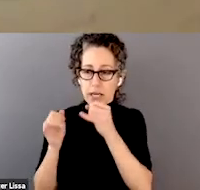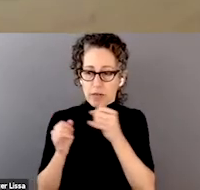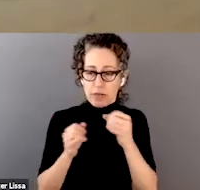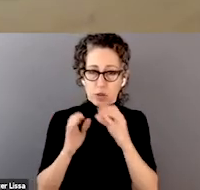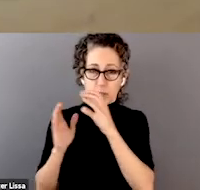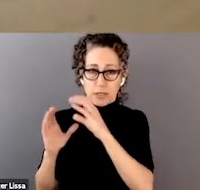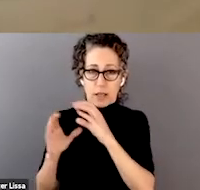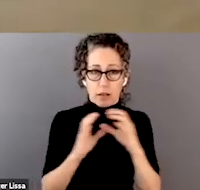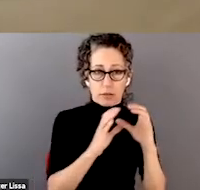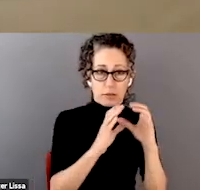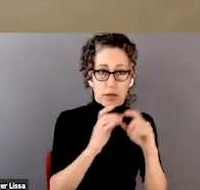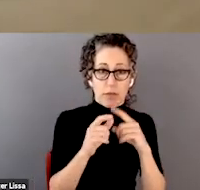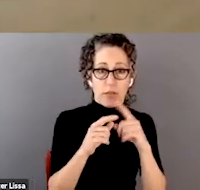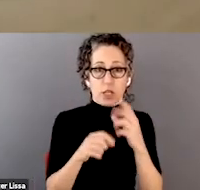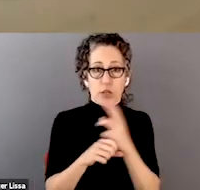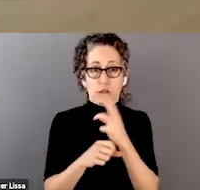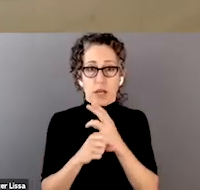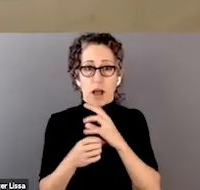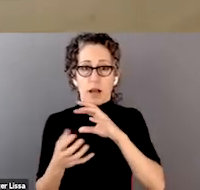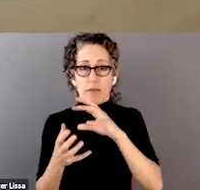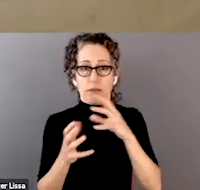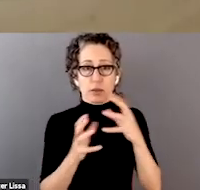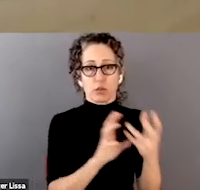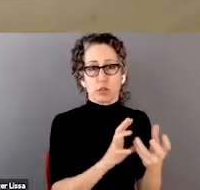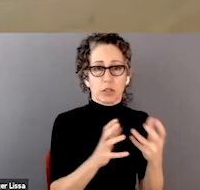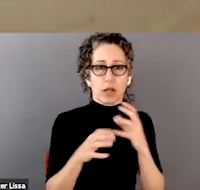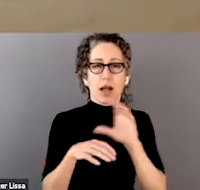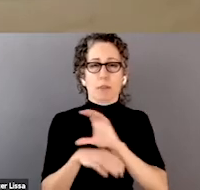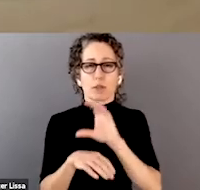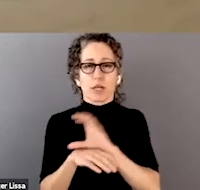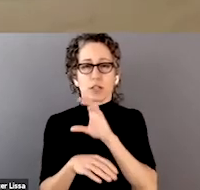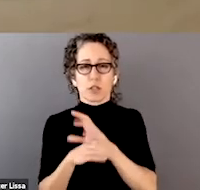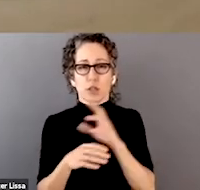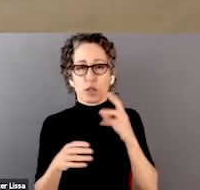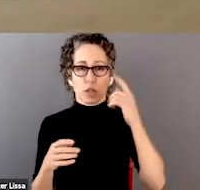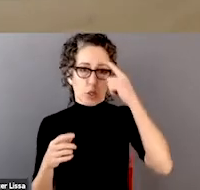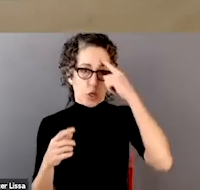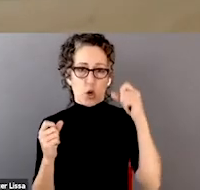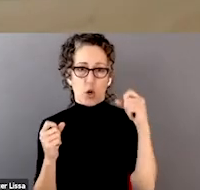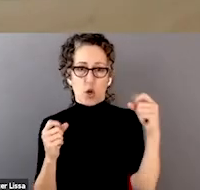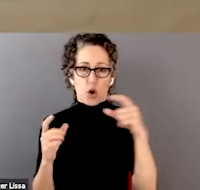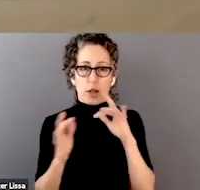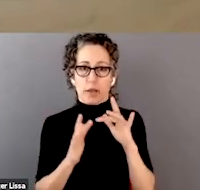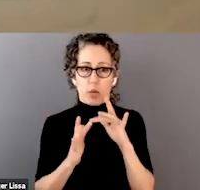a convolutional neural network. These data are then supplied into our novel single cell